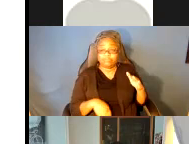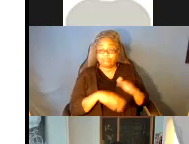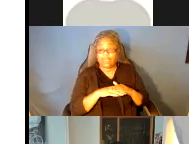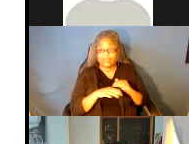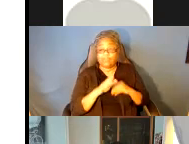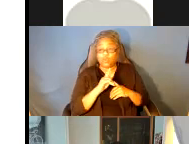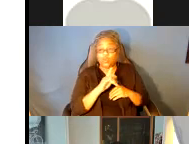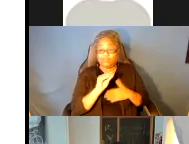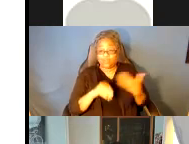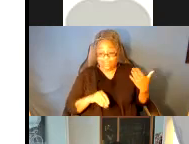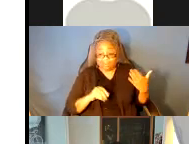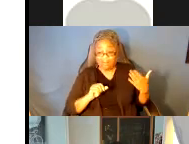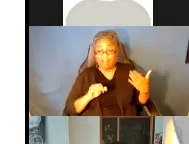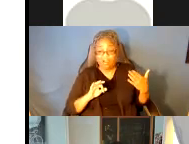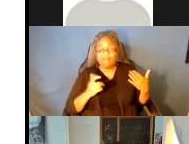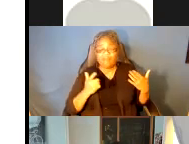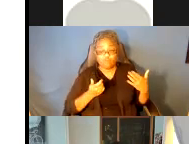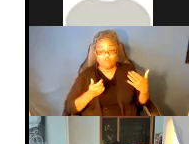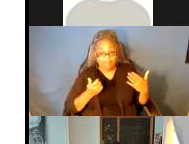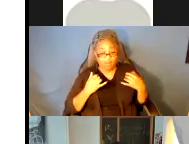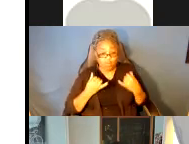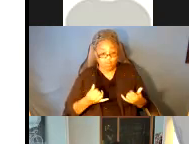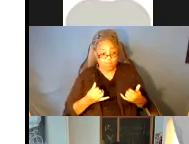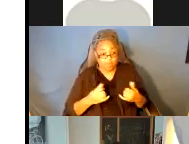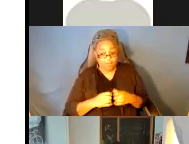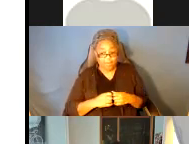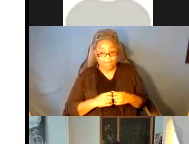can be used for equipment purchase